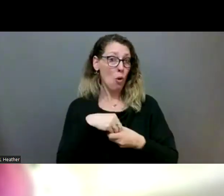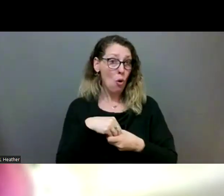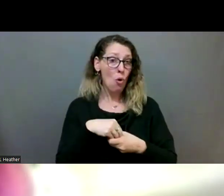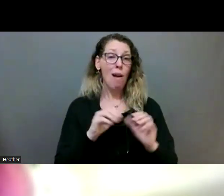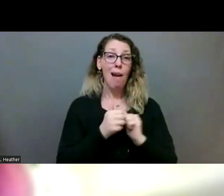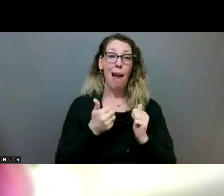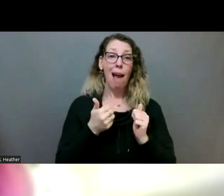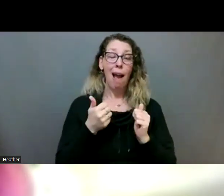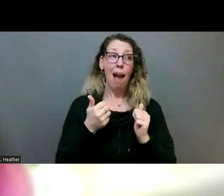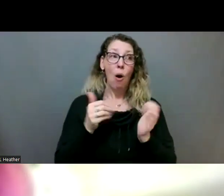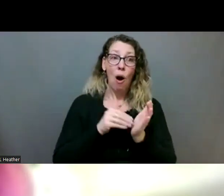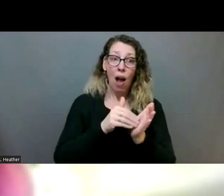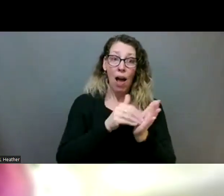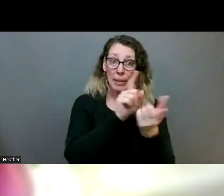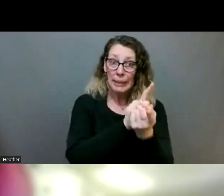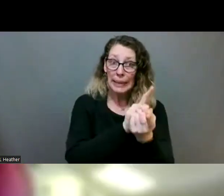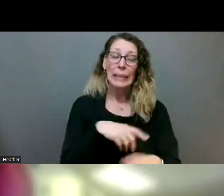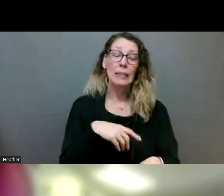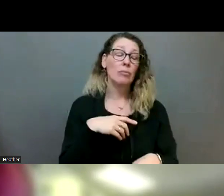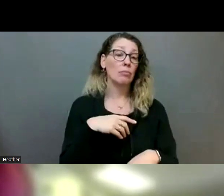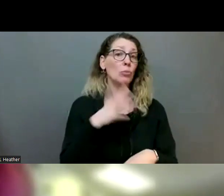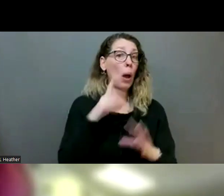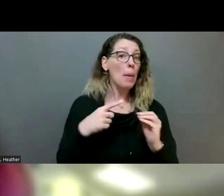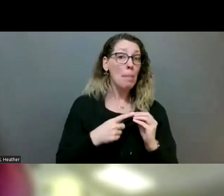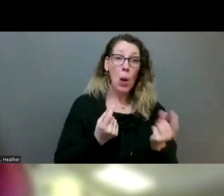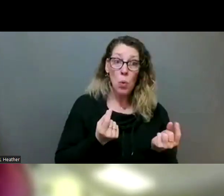should they meet? What should they be talking about and building out those structures? And